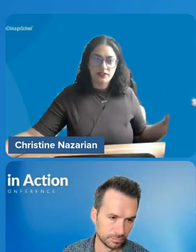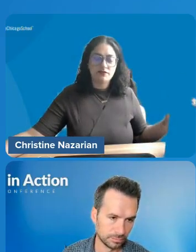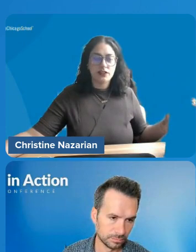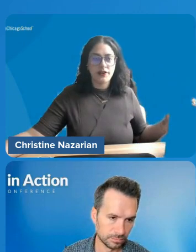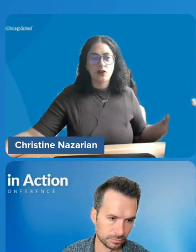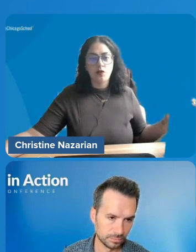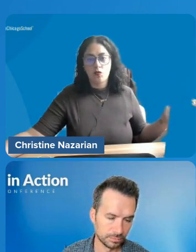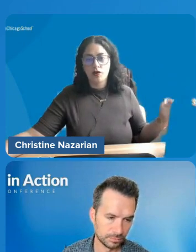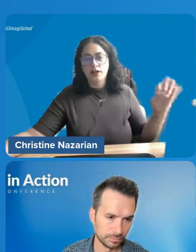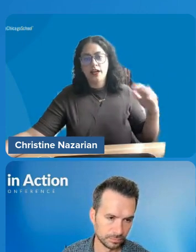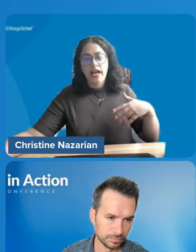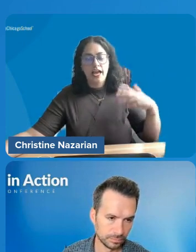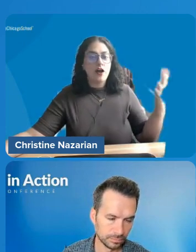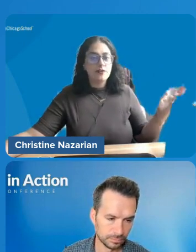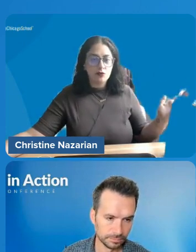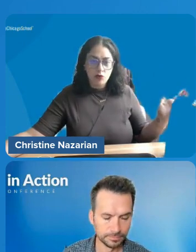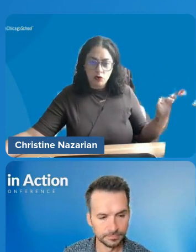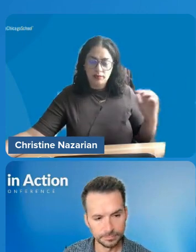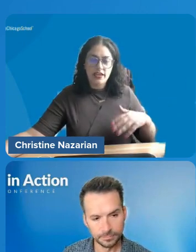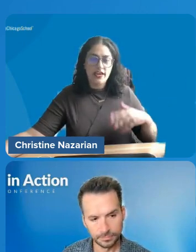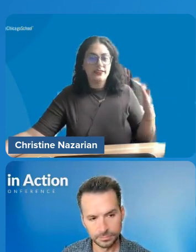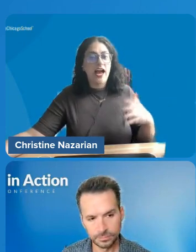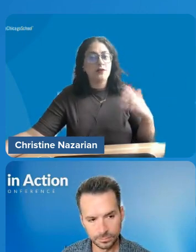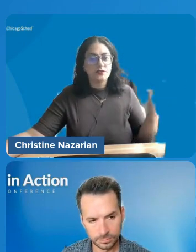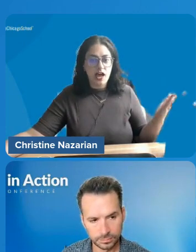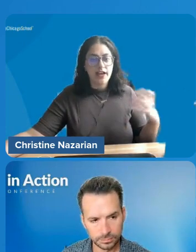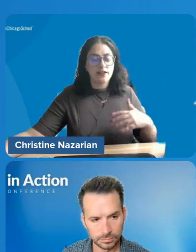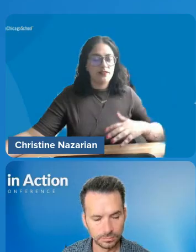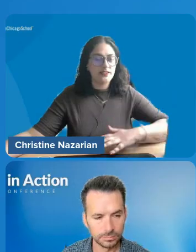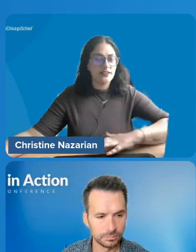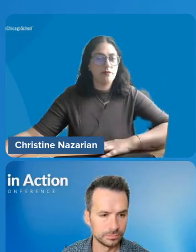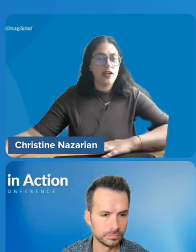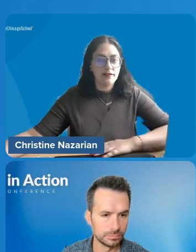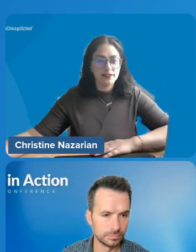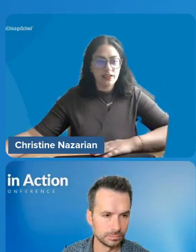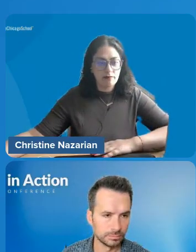of clinical work and other role plays outside of these sim care assignments.